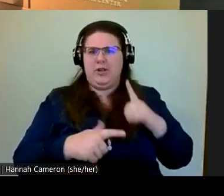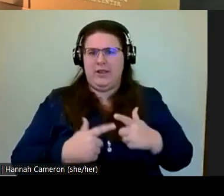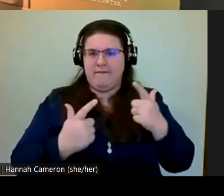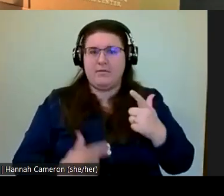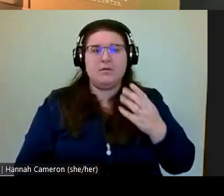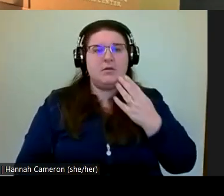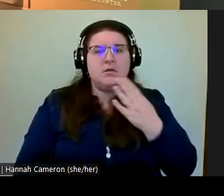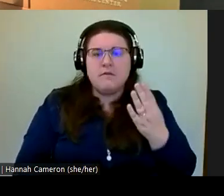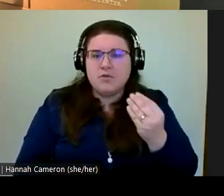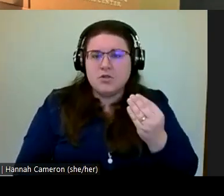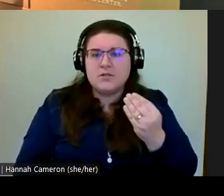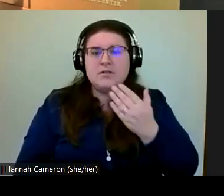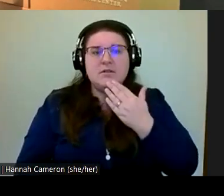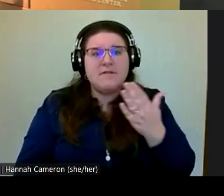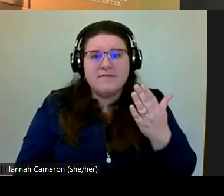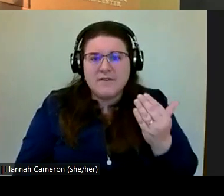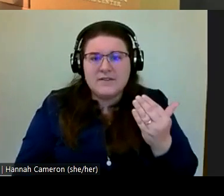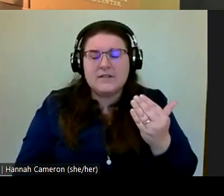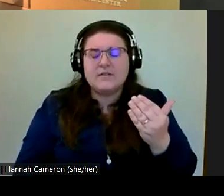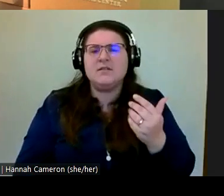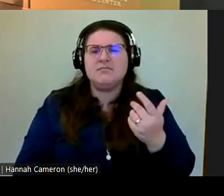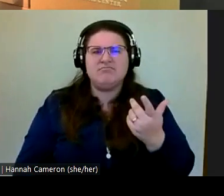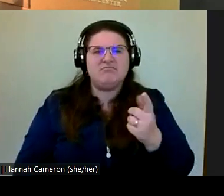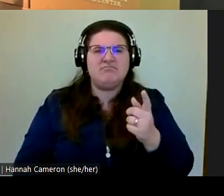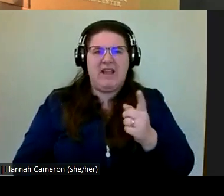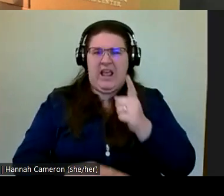old half of us half of those of us who are going to live with a mental illness are going to have